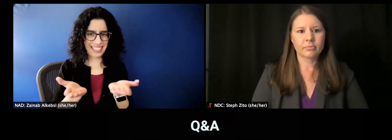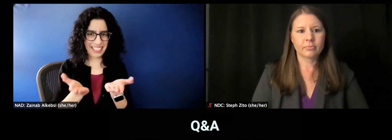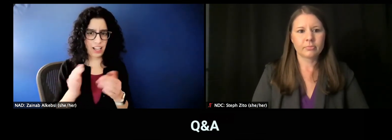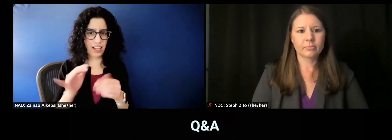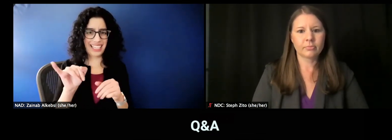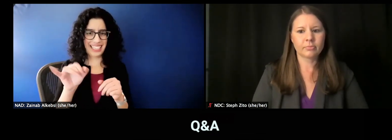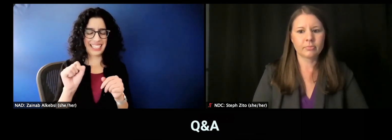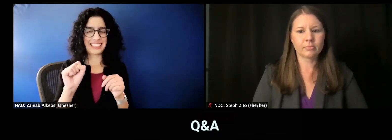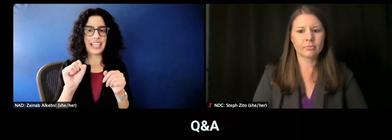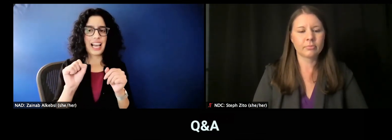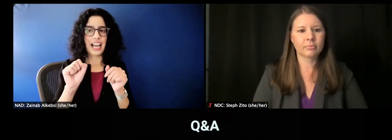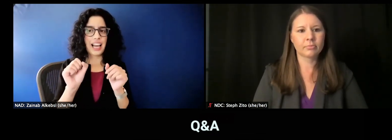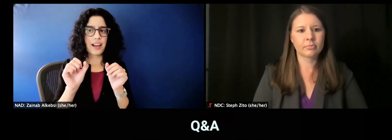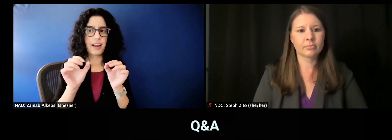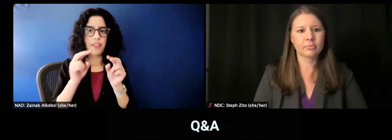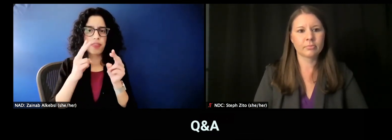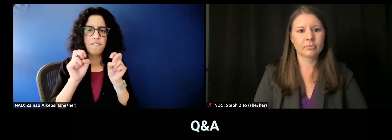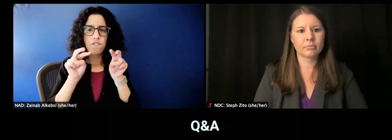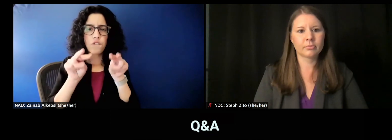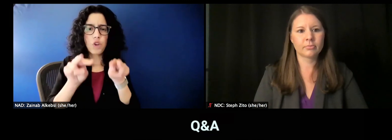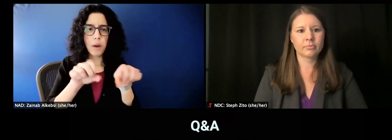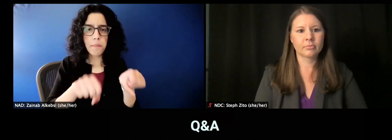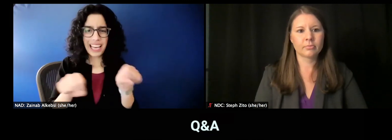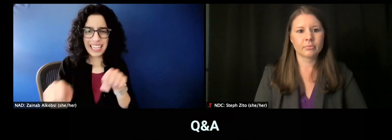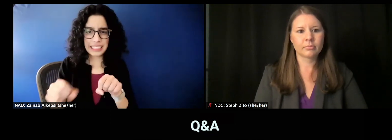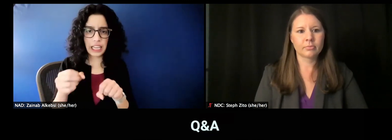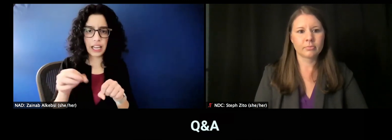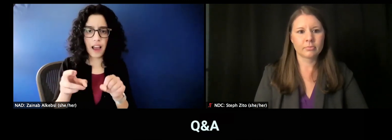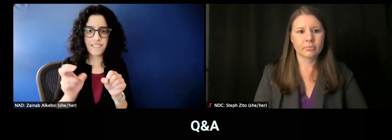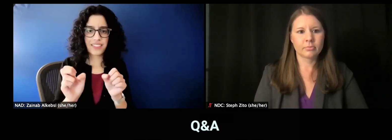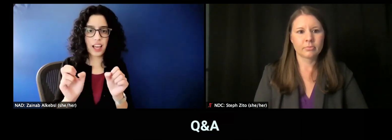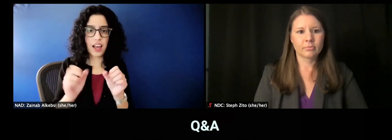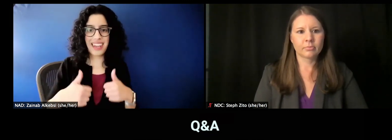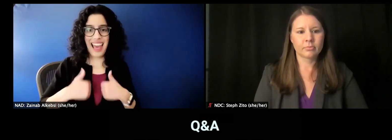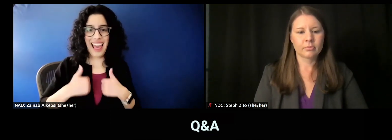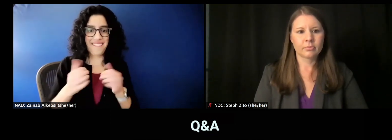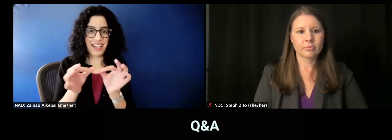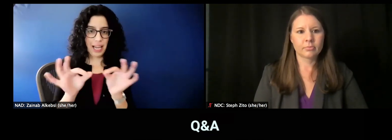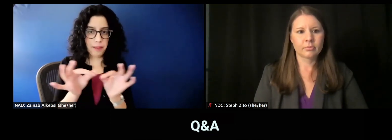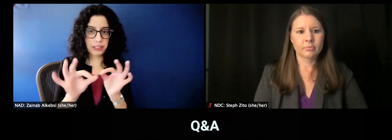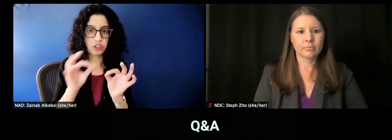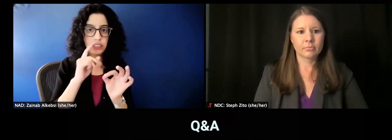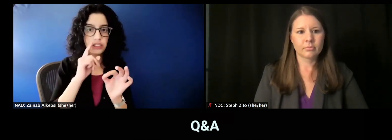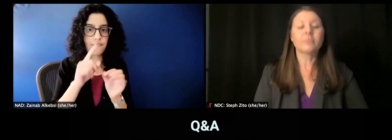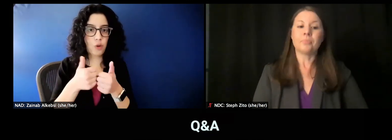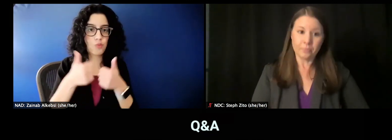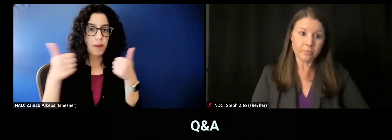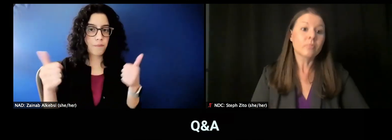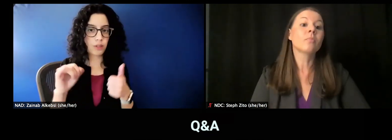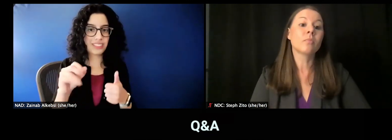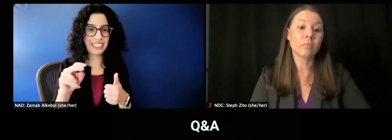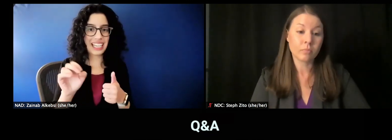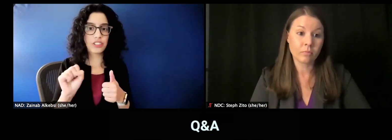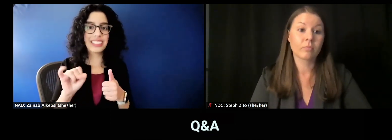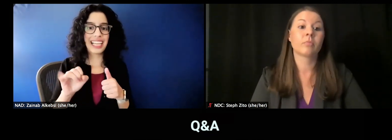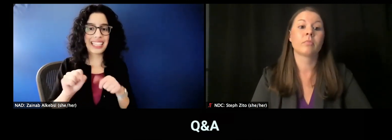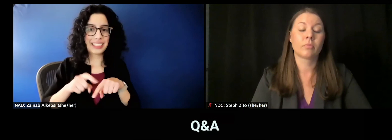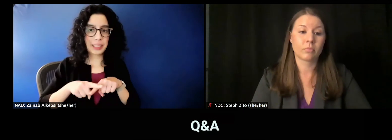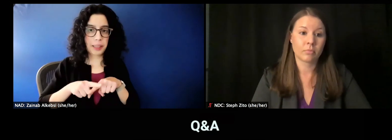need to make here, which is for remote sessions,